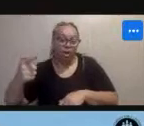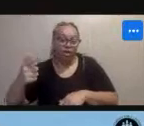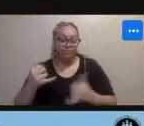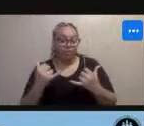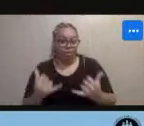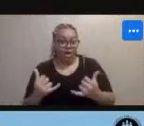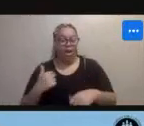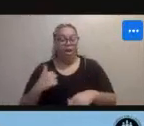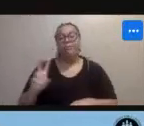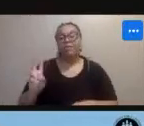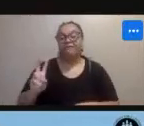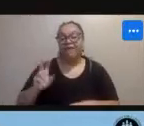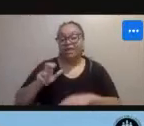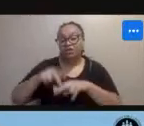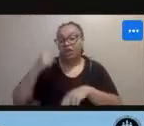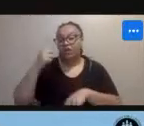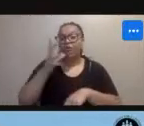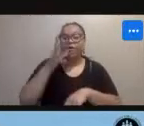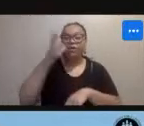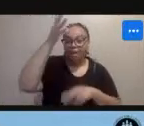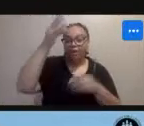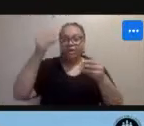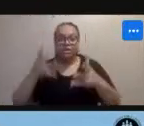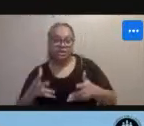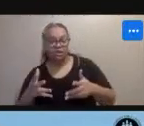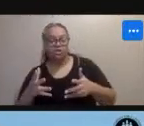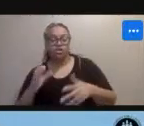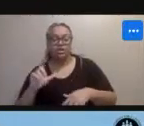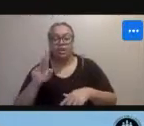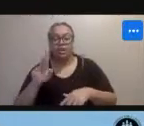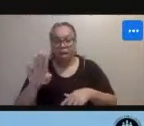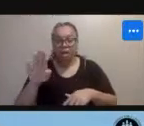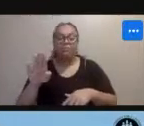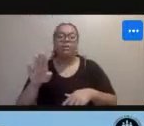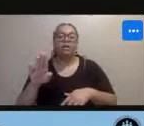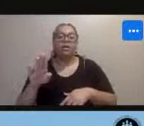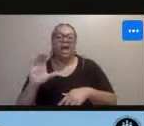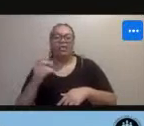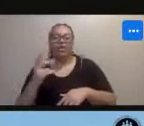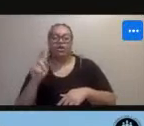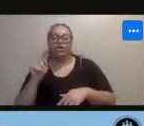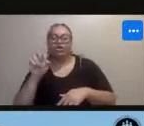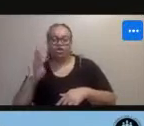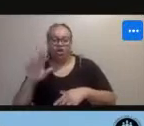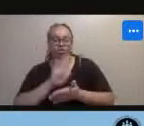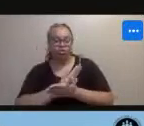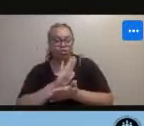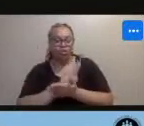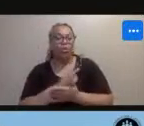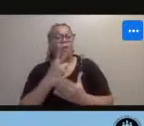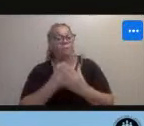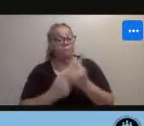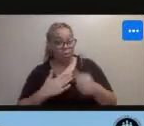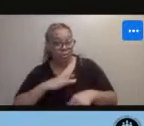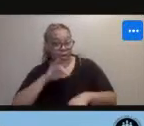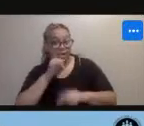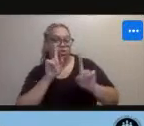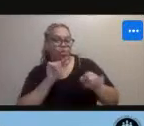SO I SERVED FROM 2018 TO 2021 AND CURRENTLY I AM THE VISE